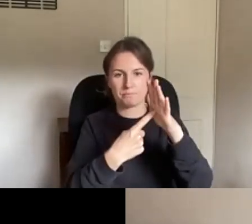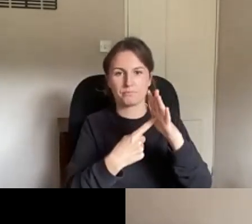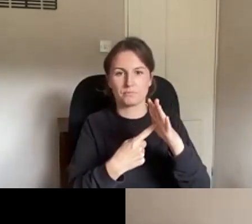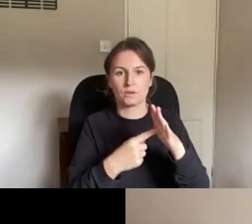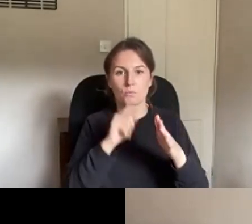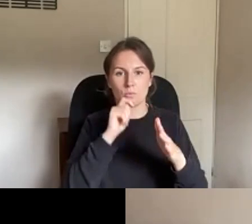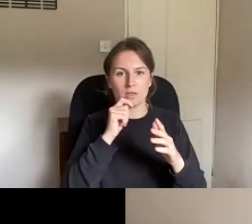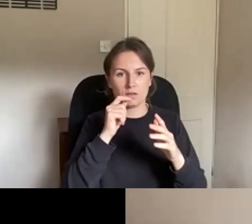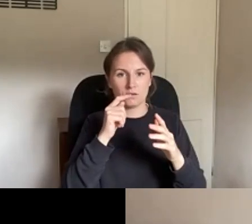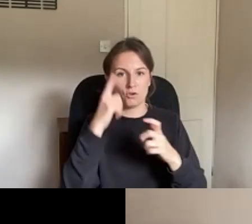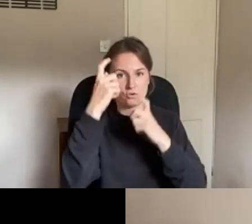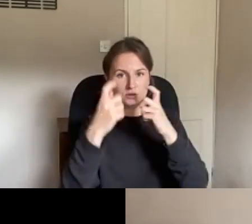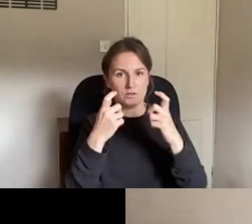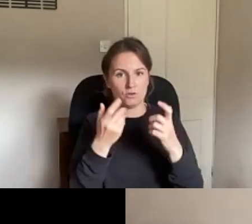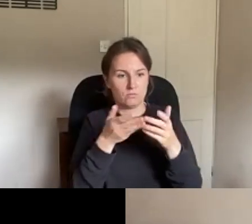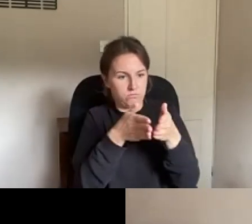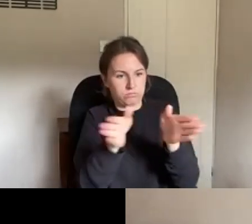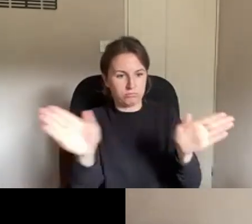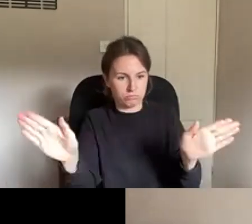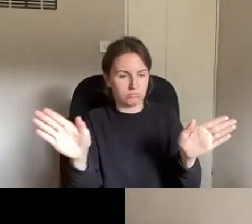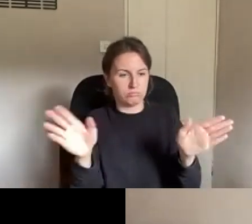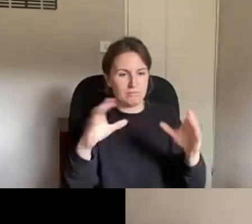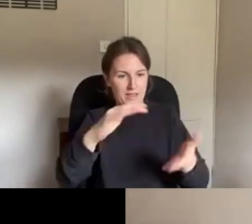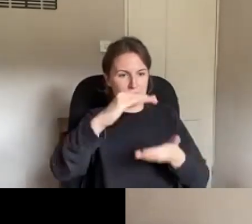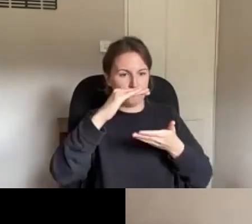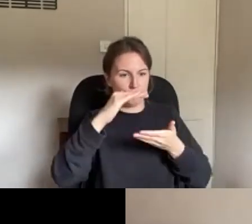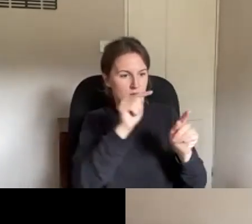across all the entries, not only in the digital inclusion category.